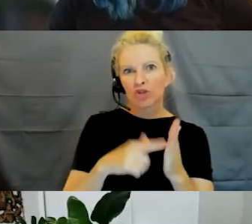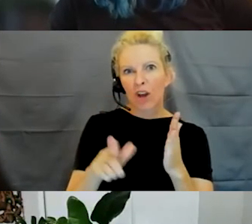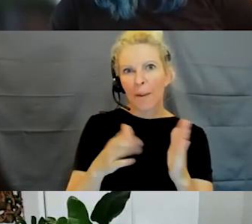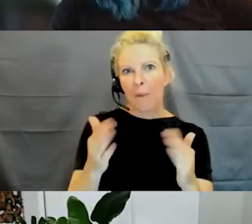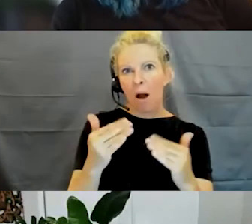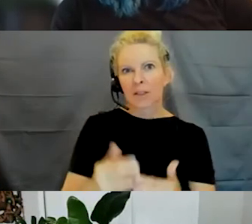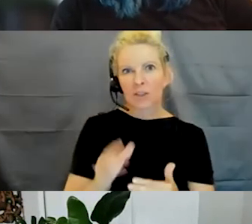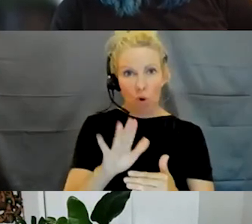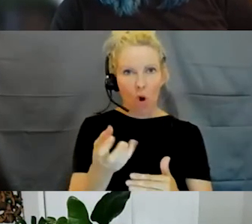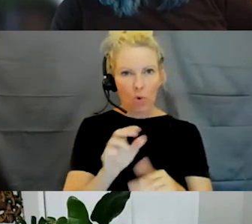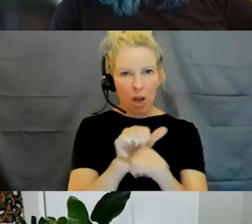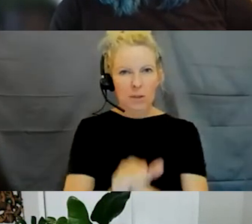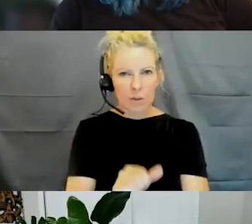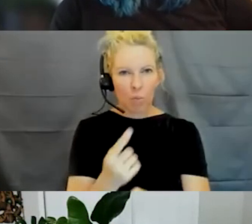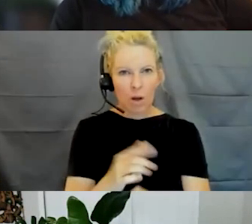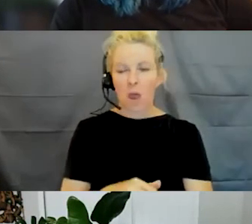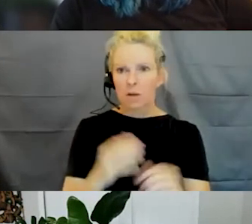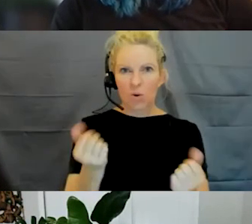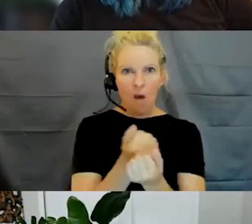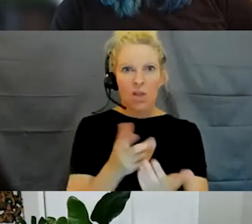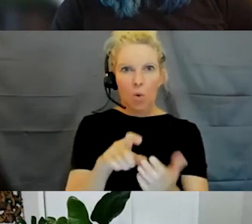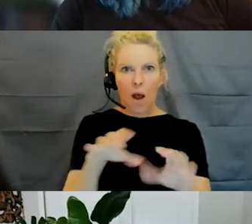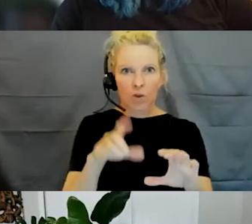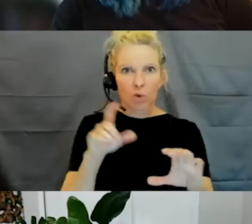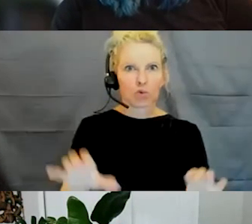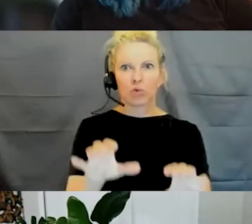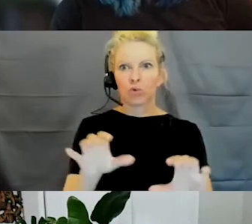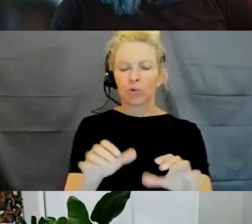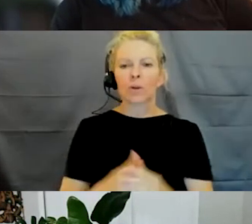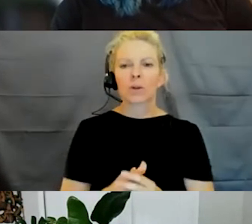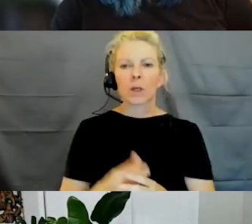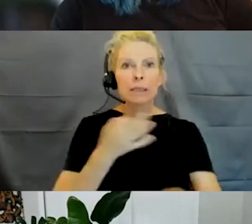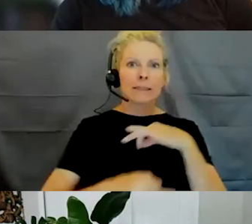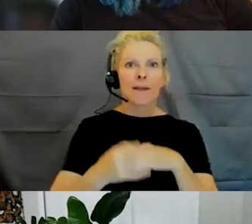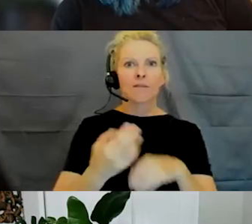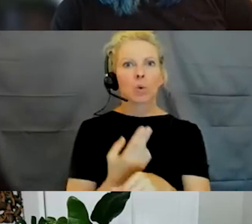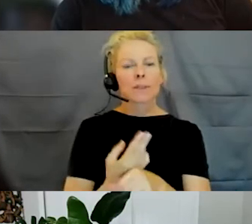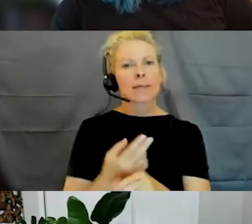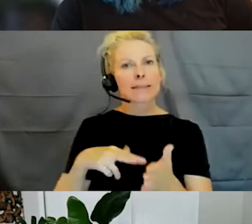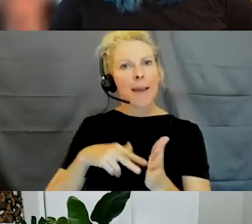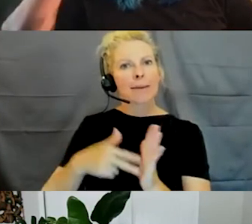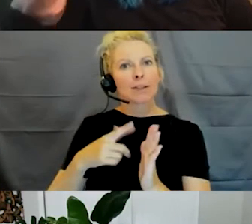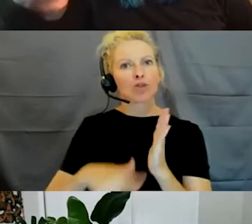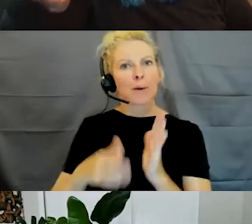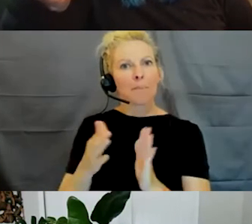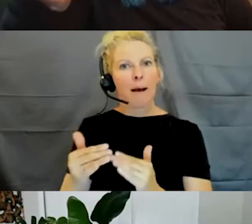equivalent to what was automatically thereby using the semantic checkbox tag. Definitely,